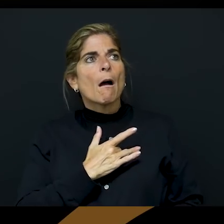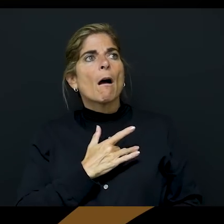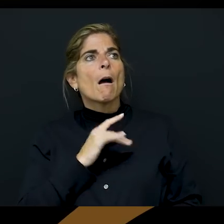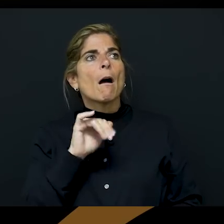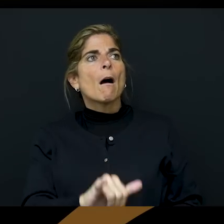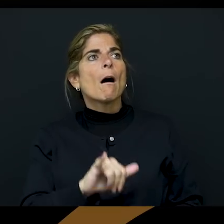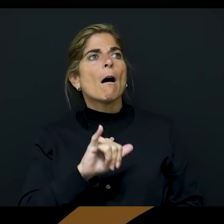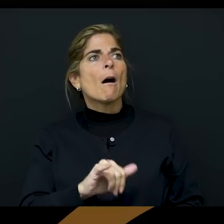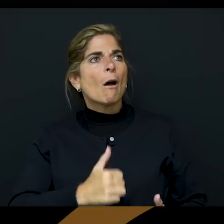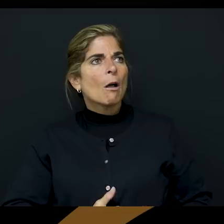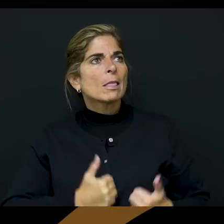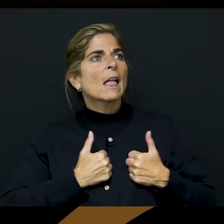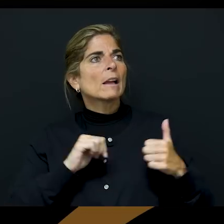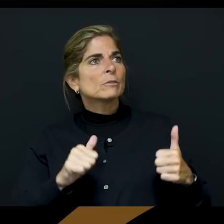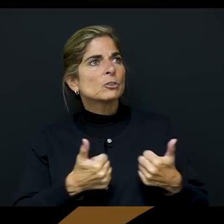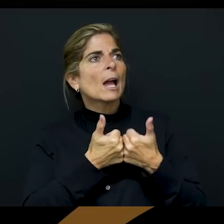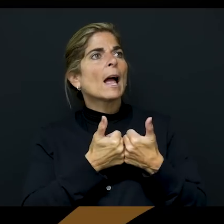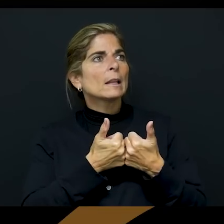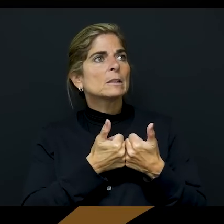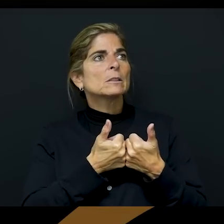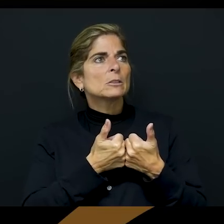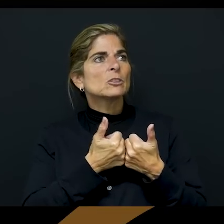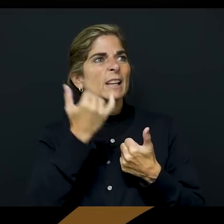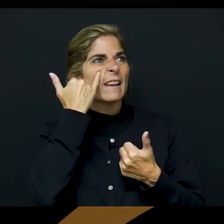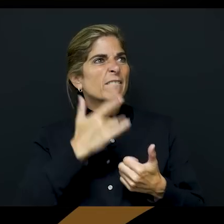how difficult life can become when you're not included.